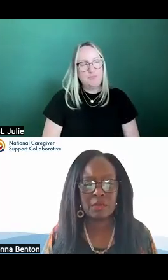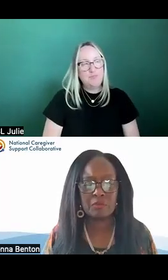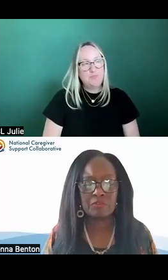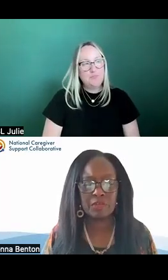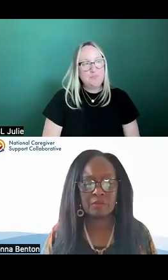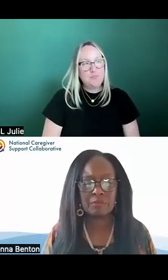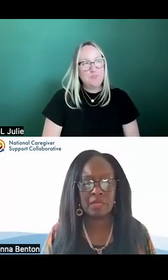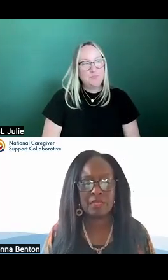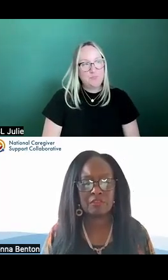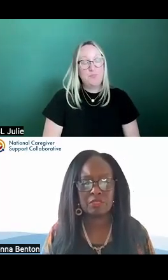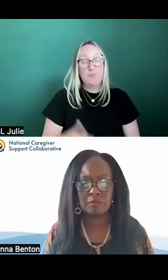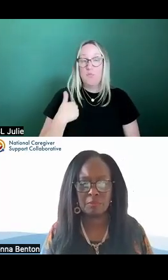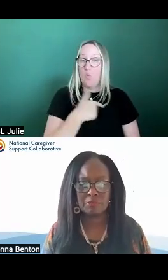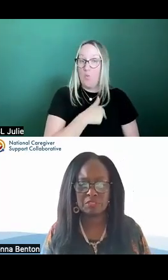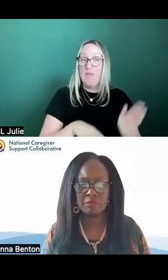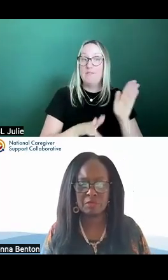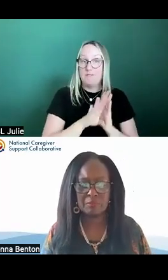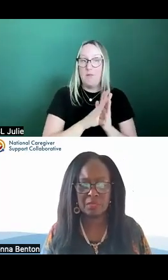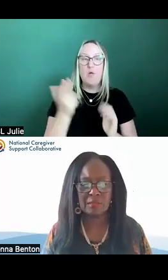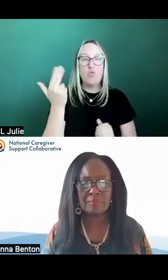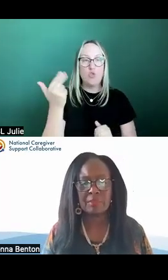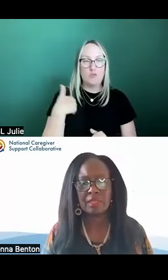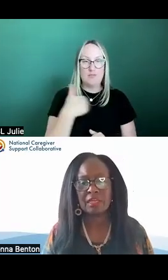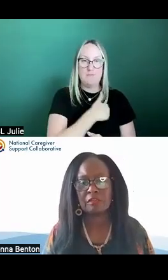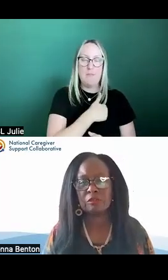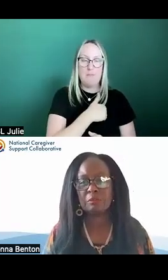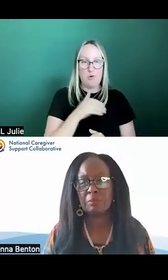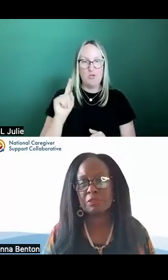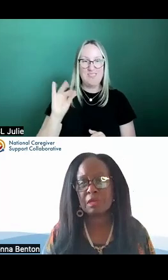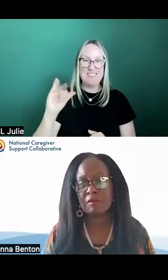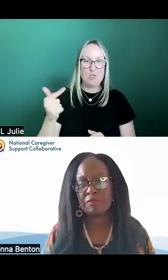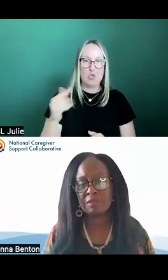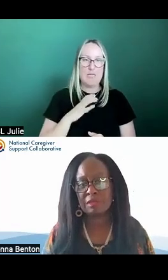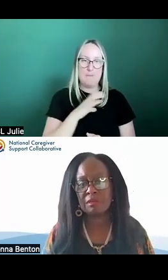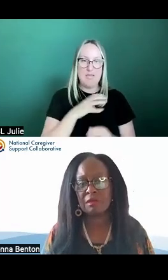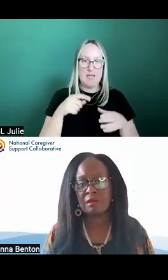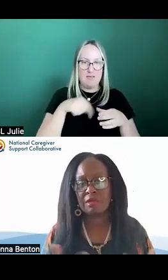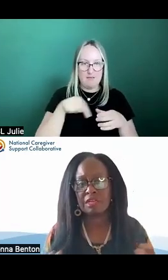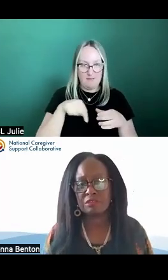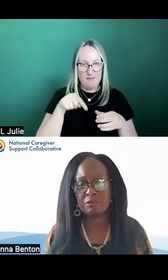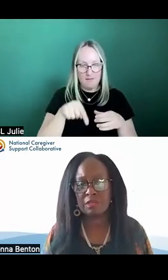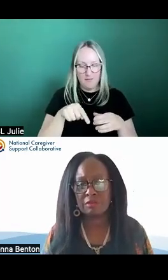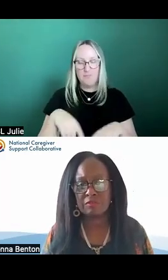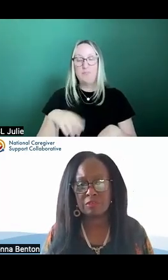we've developed a 13-member steering committee that includes members of the National Caregiver